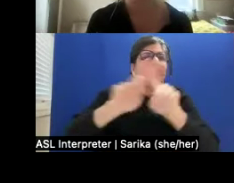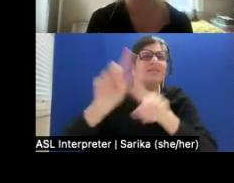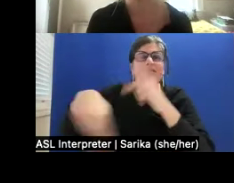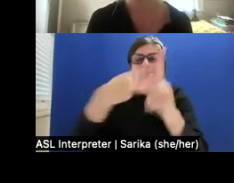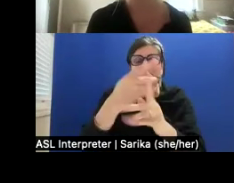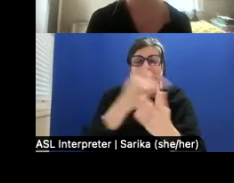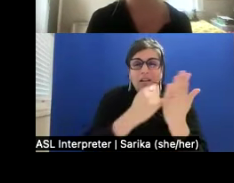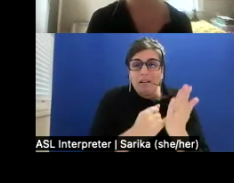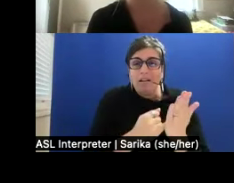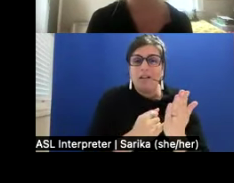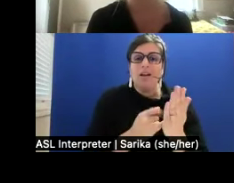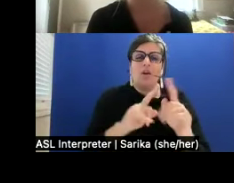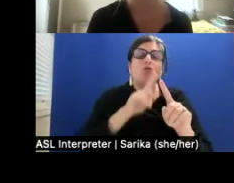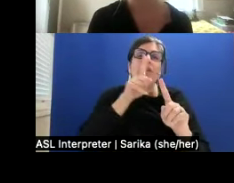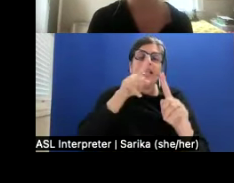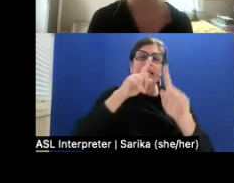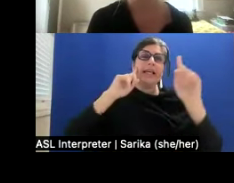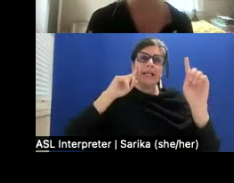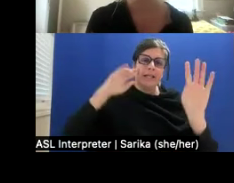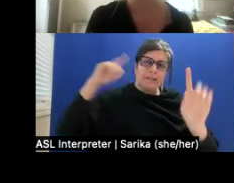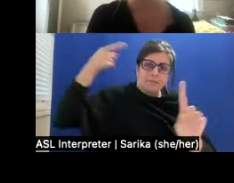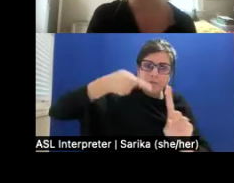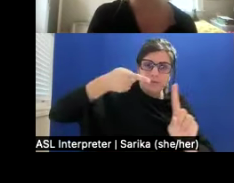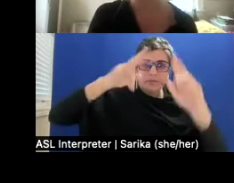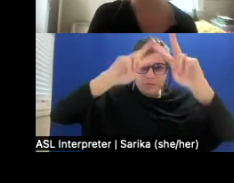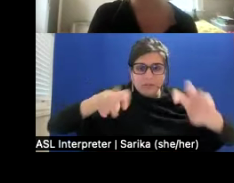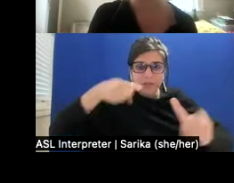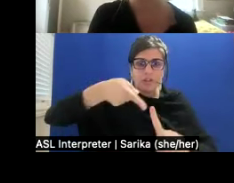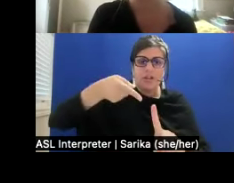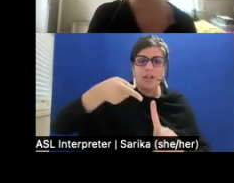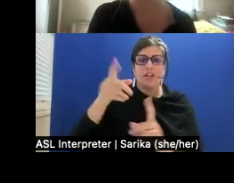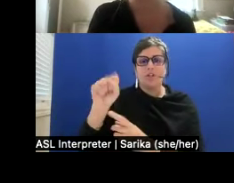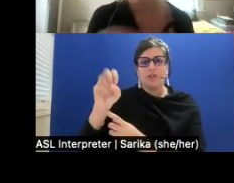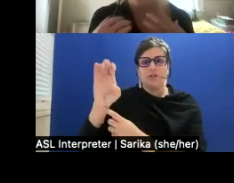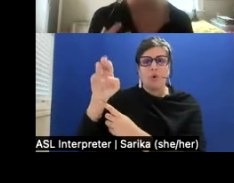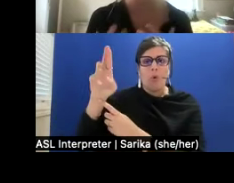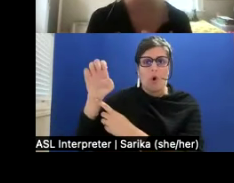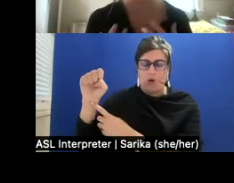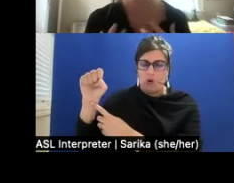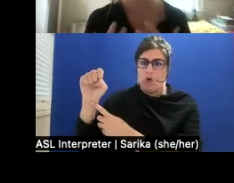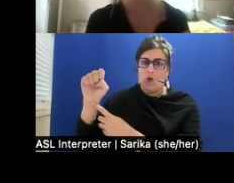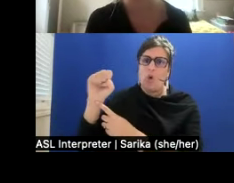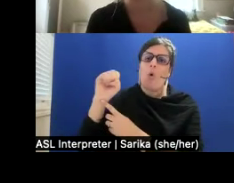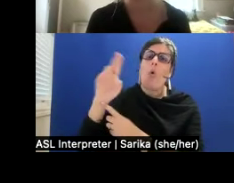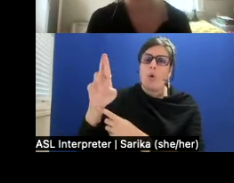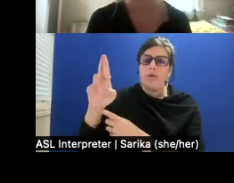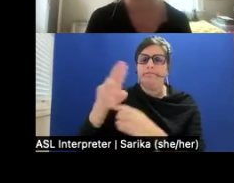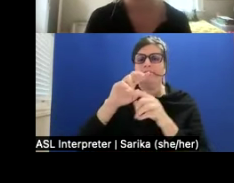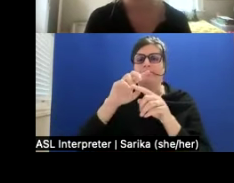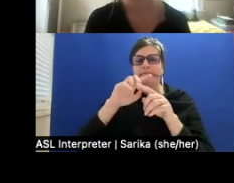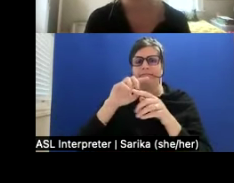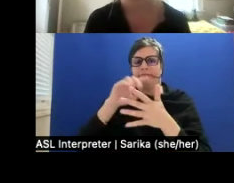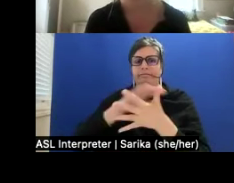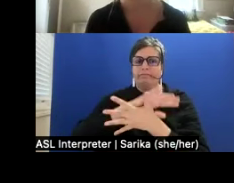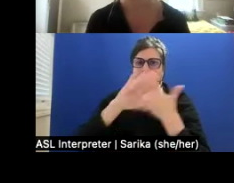And the center of it is a score or a set of scores, for us as a group of people to negotiate.